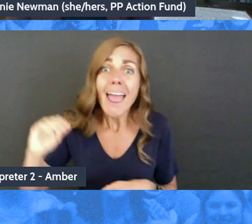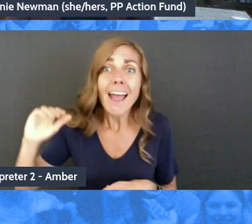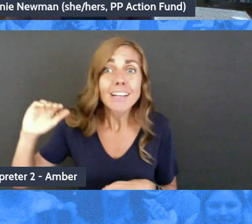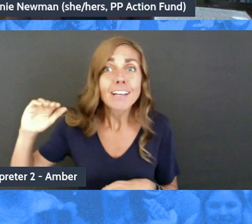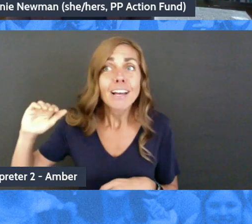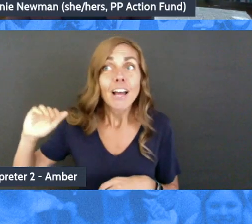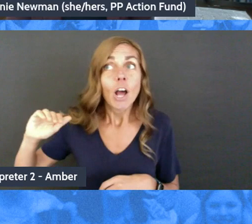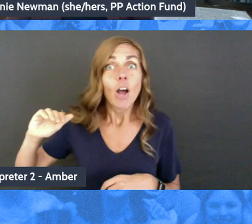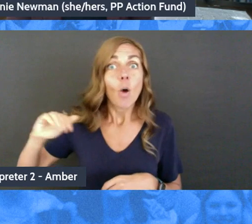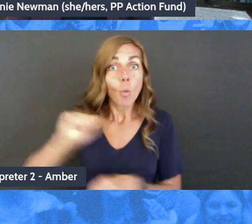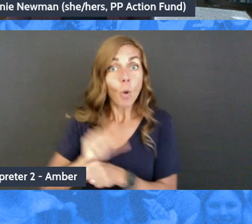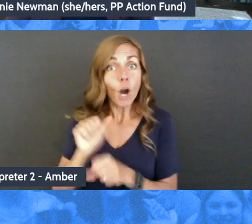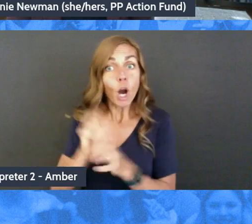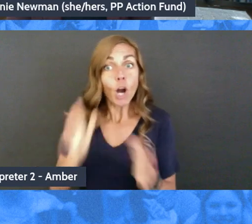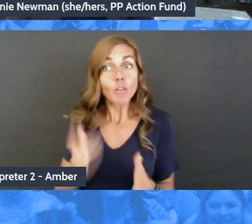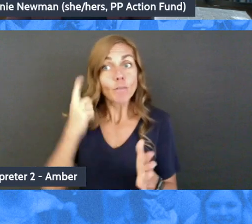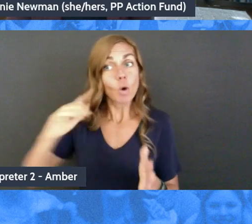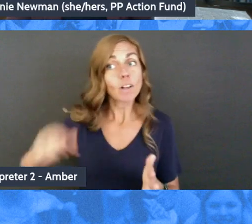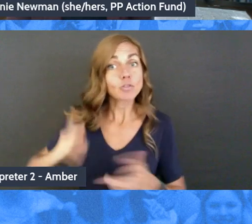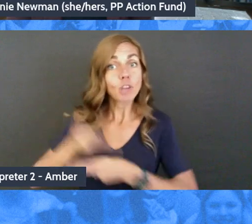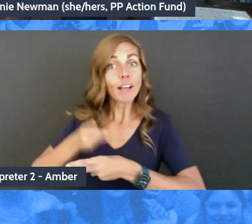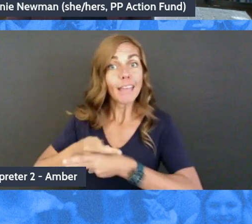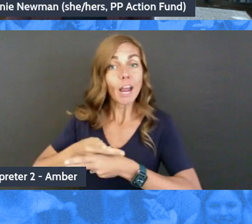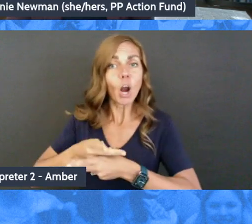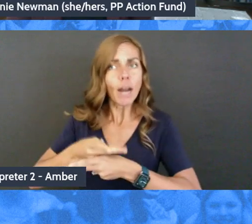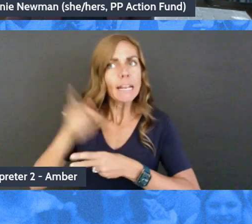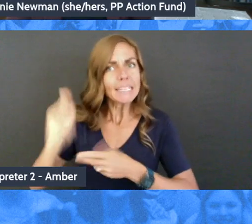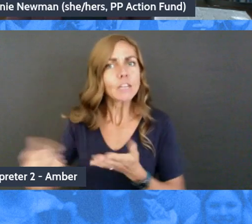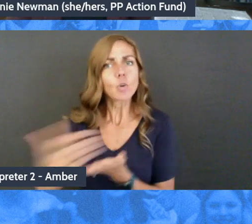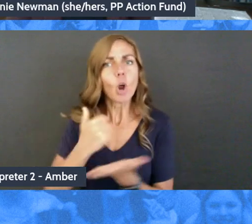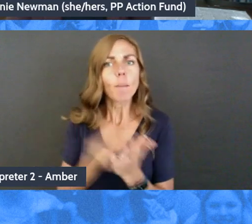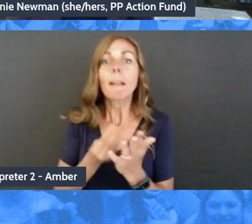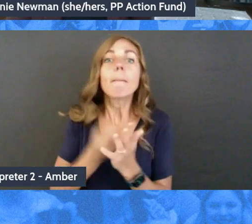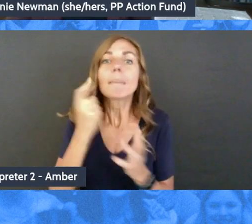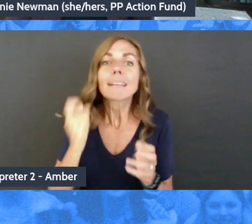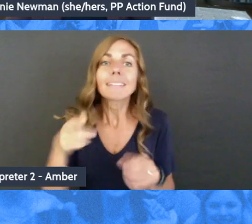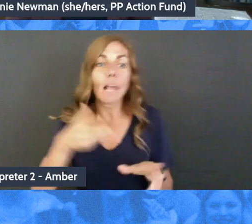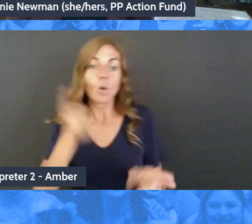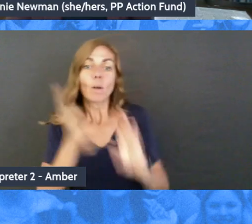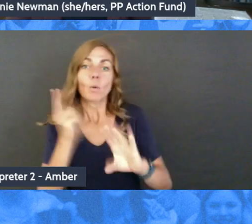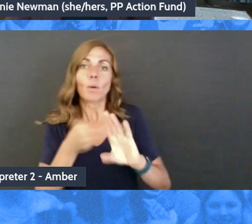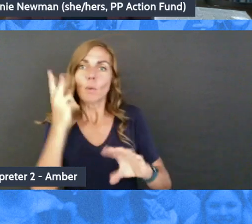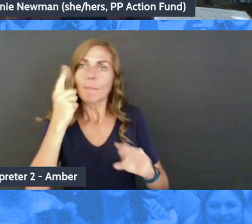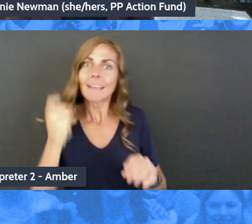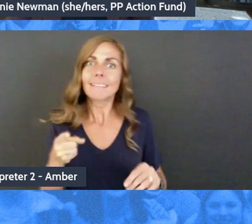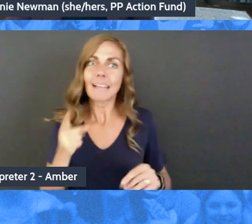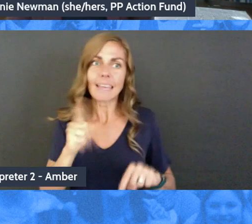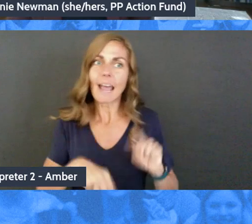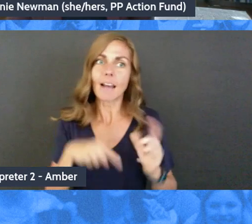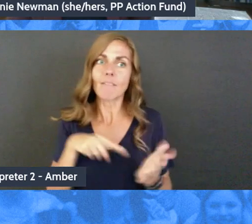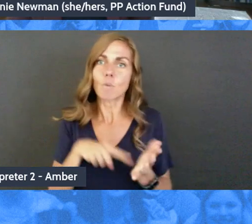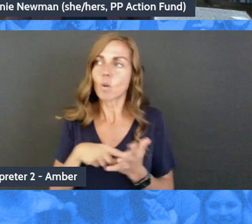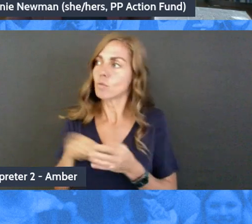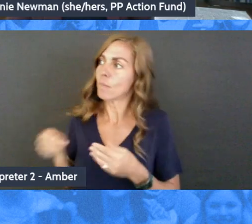The workers are leaving the industry left and right because they can't take care of their own families. They're being tasked, it's skilled labor,